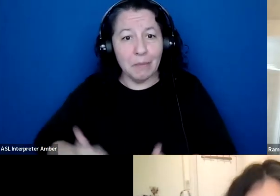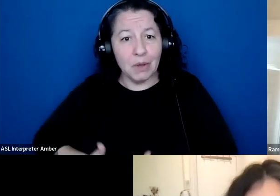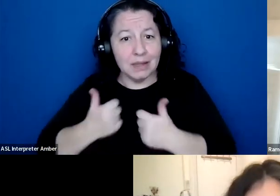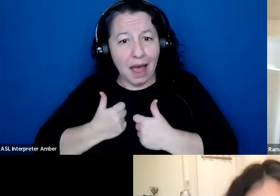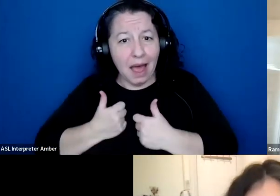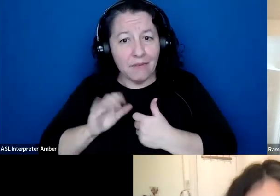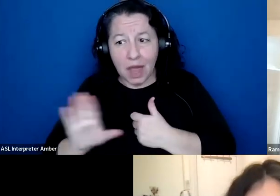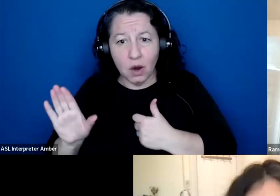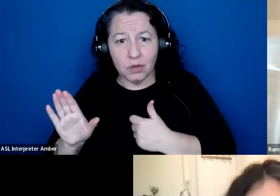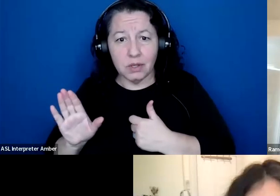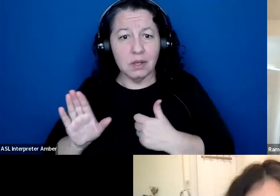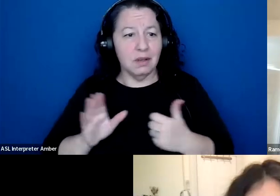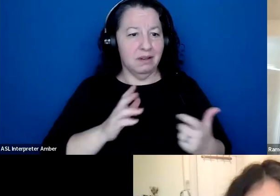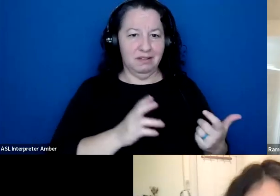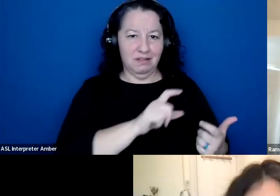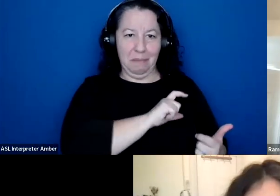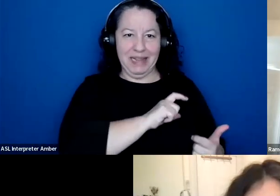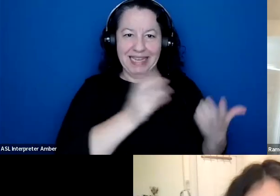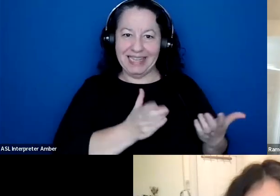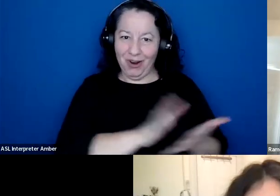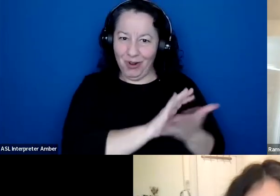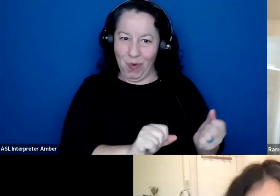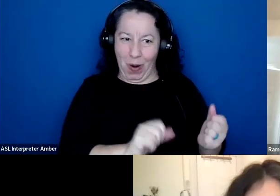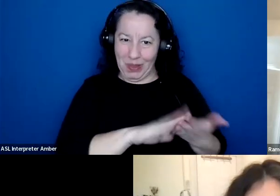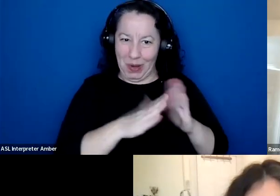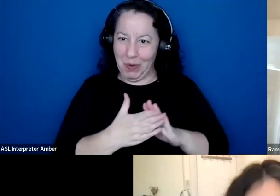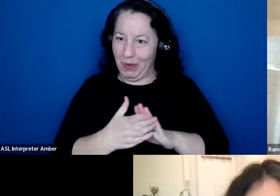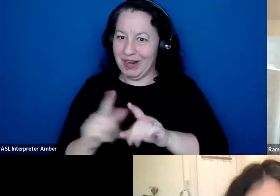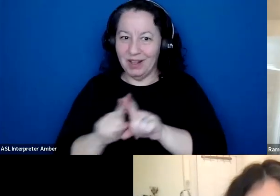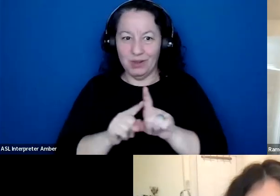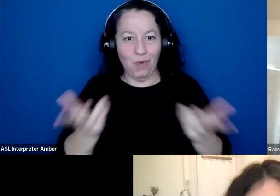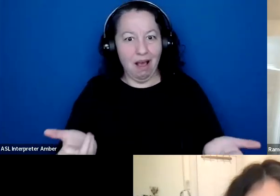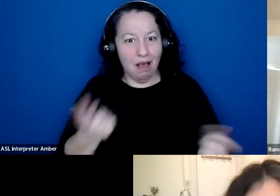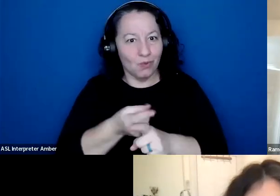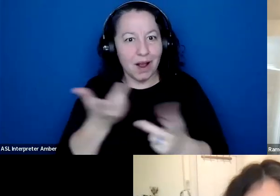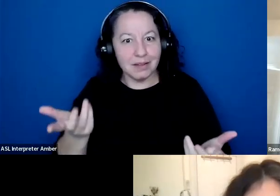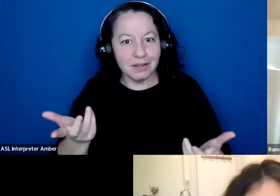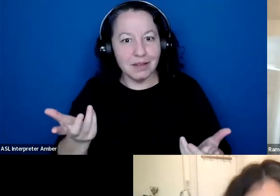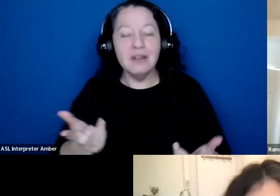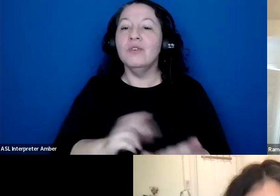destroying, you know, the communities here as well. Right. So it means